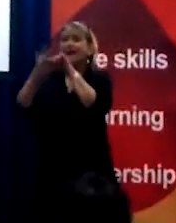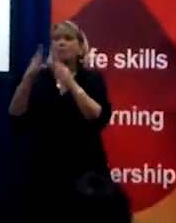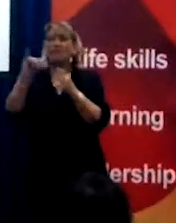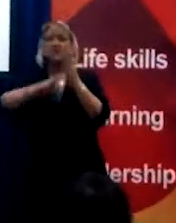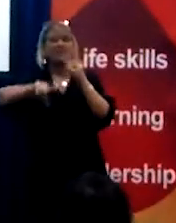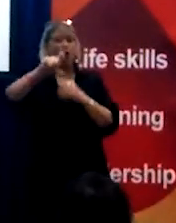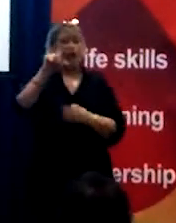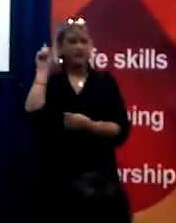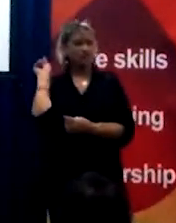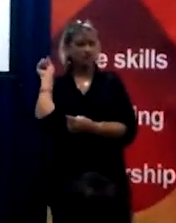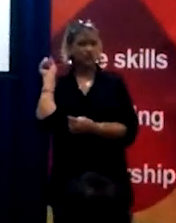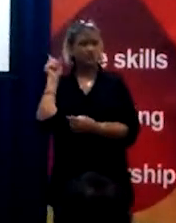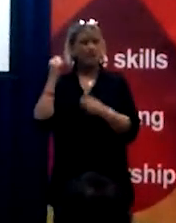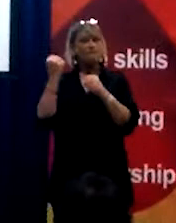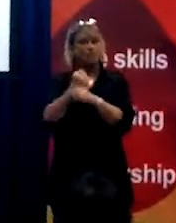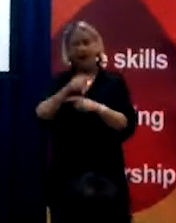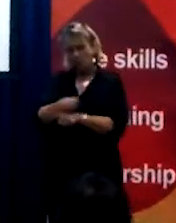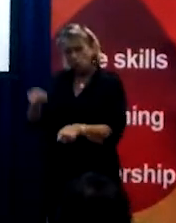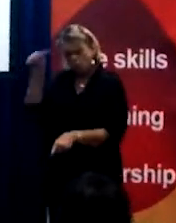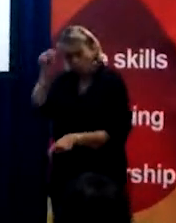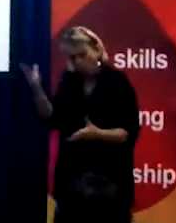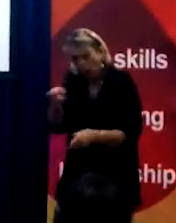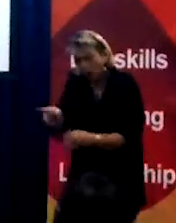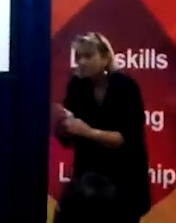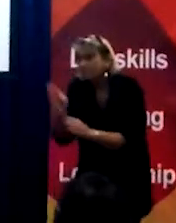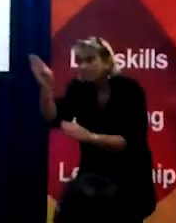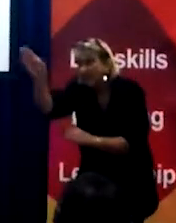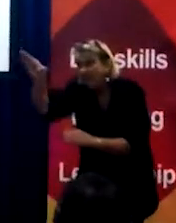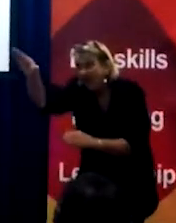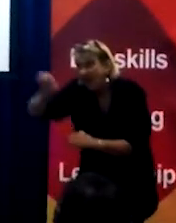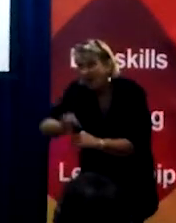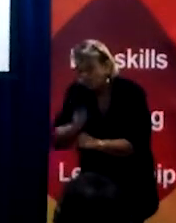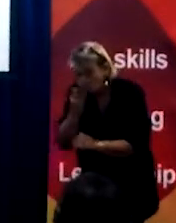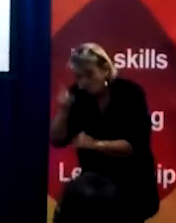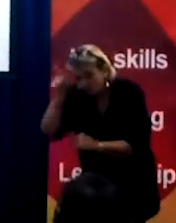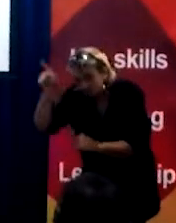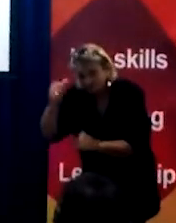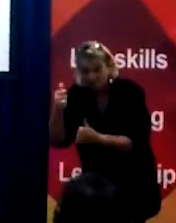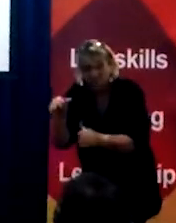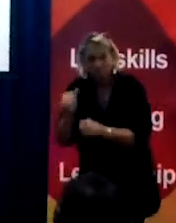This gives our kids a good sense of direction, know where they can head if they choose, keeps them aware of all their opportunities.